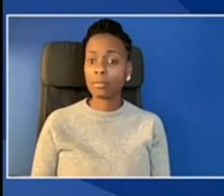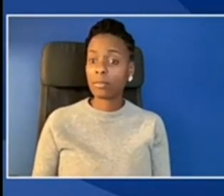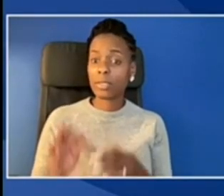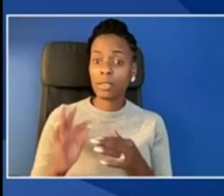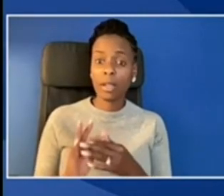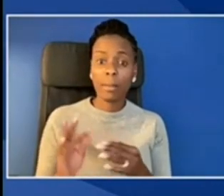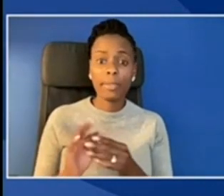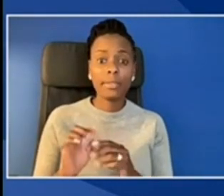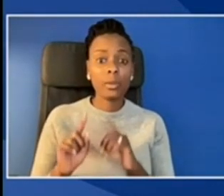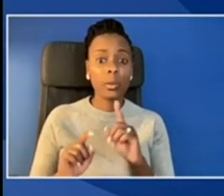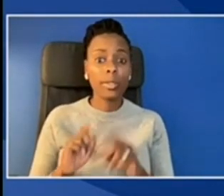question three?